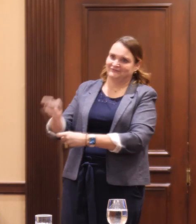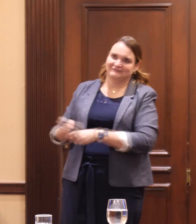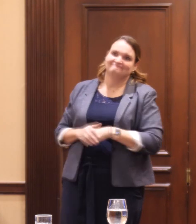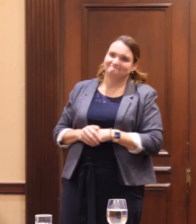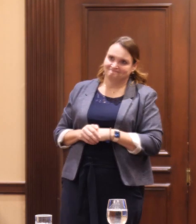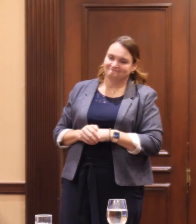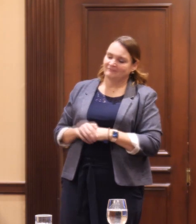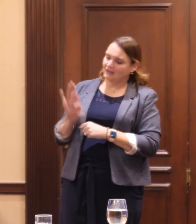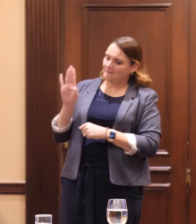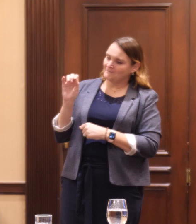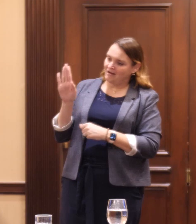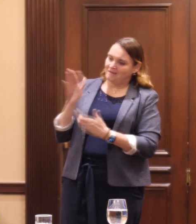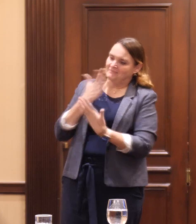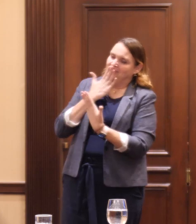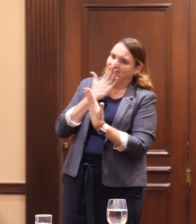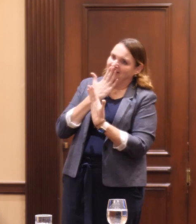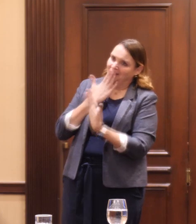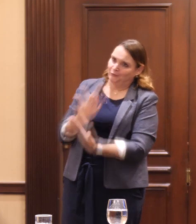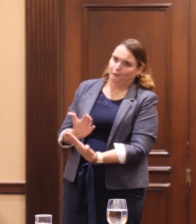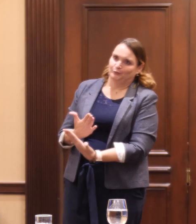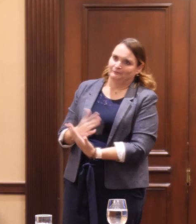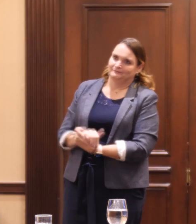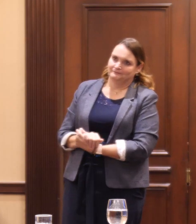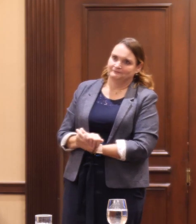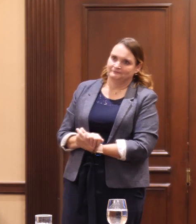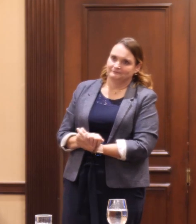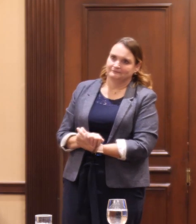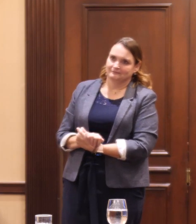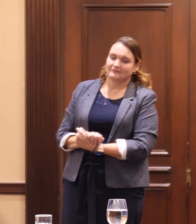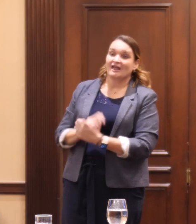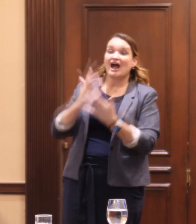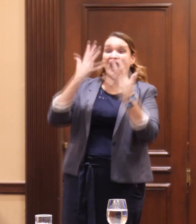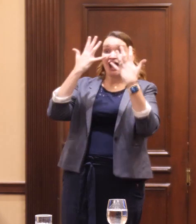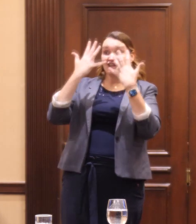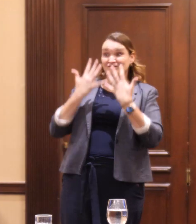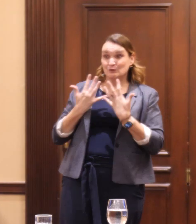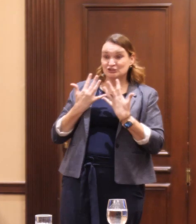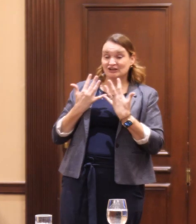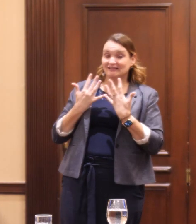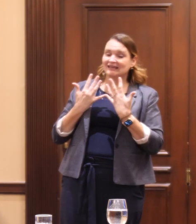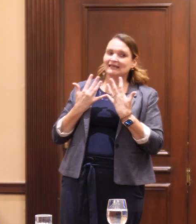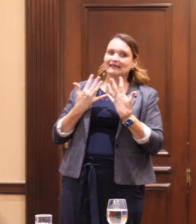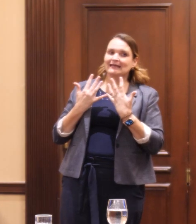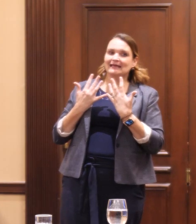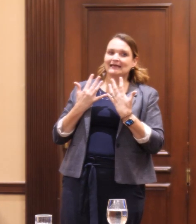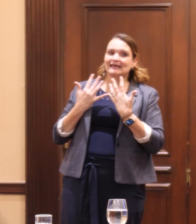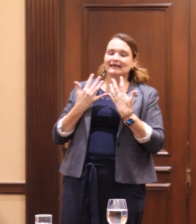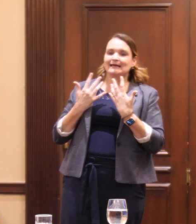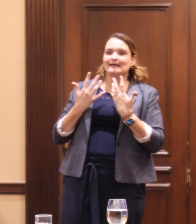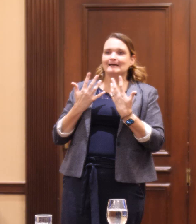Bob I thank you for everything. This unfortunately has to come